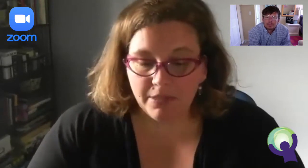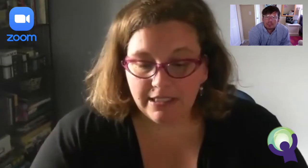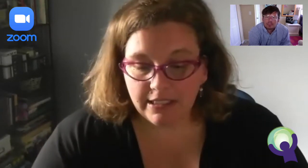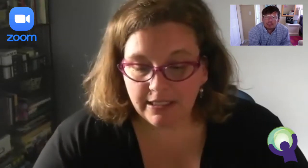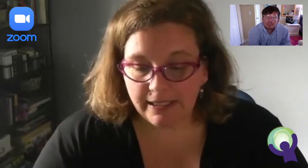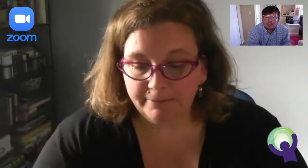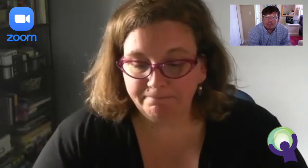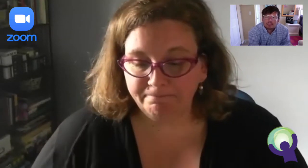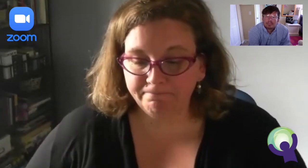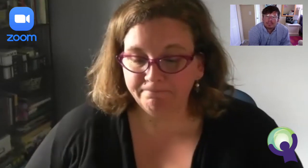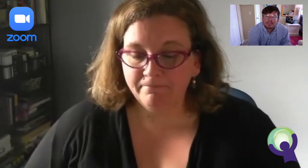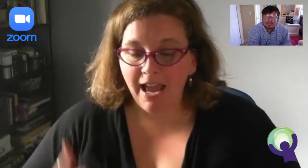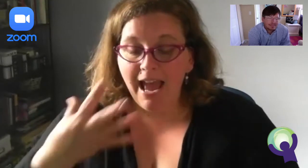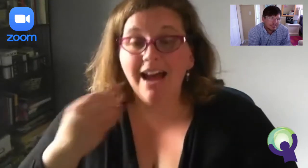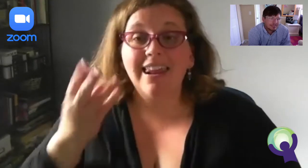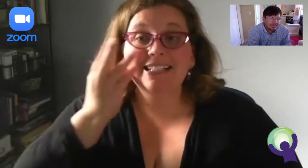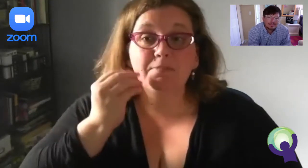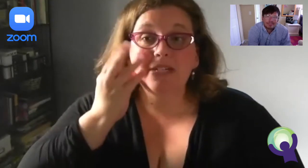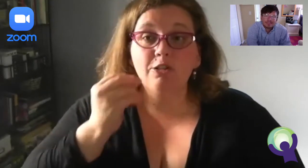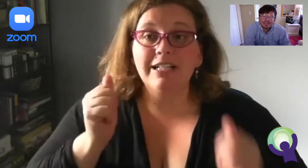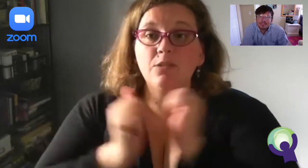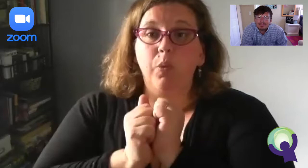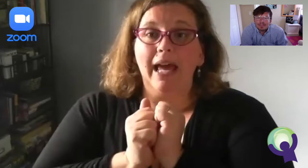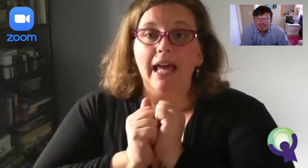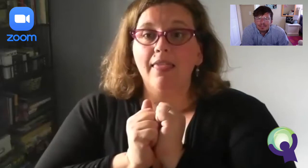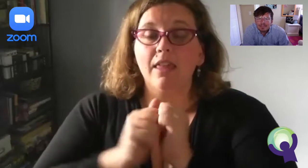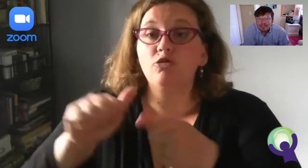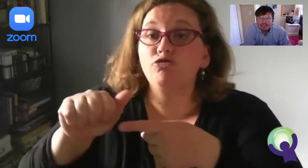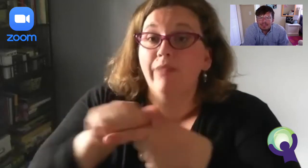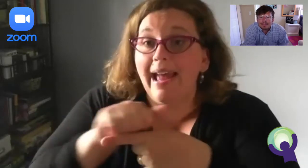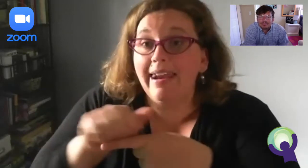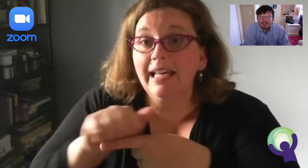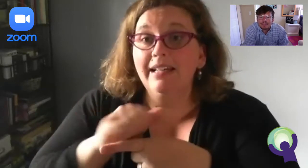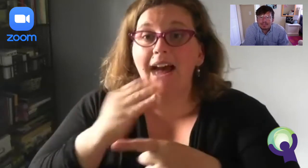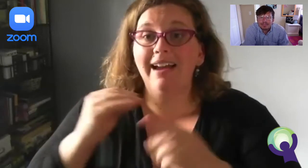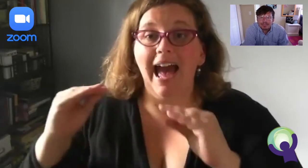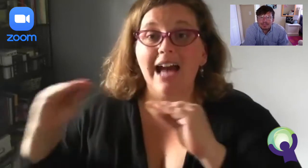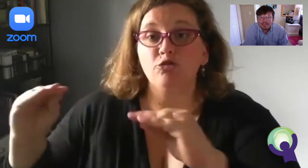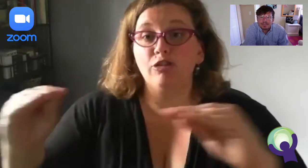community um having experience with